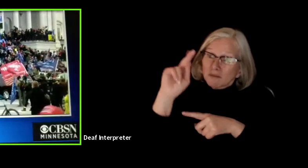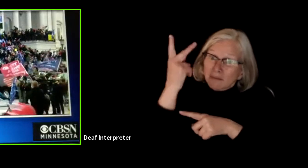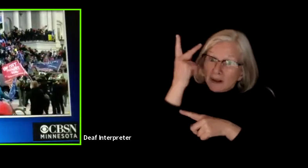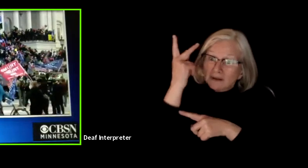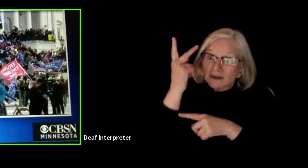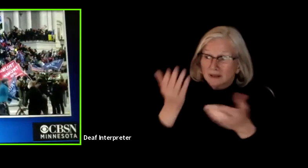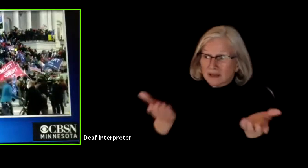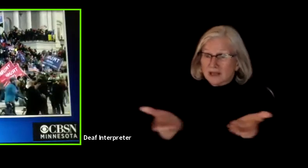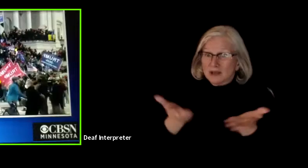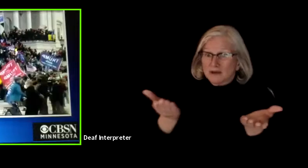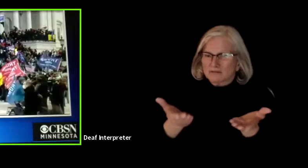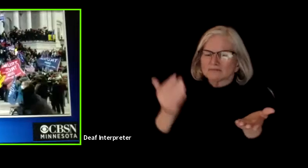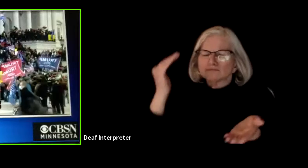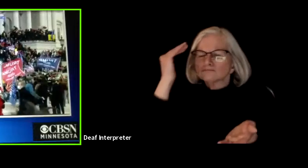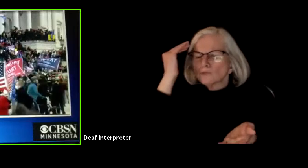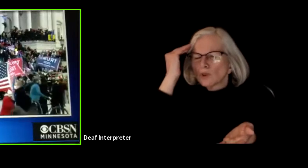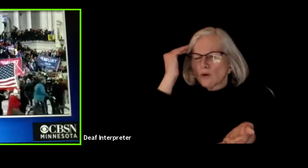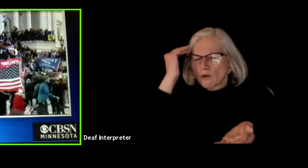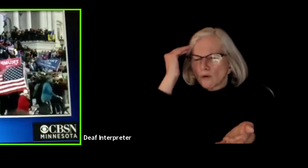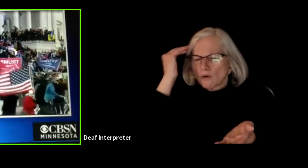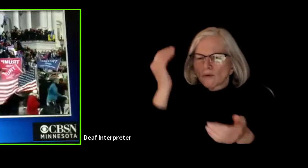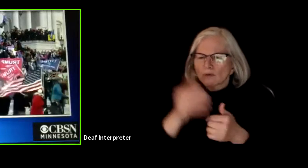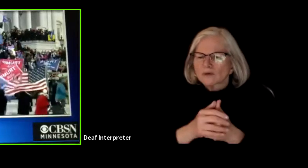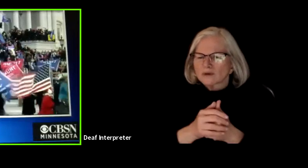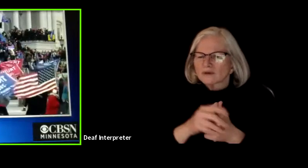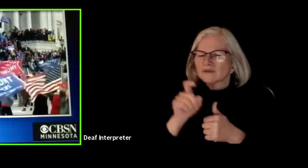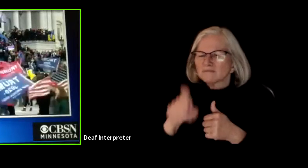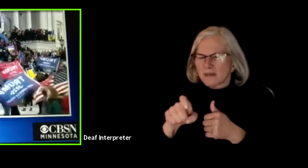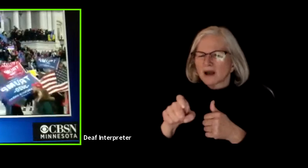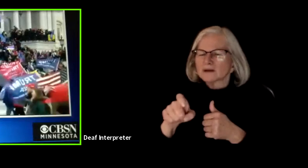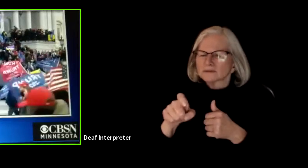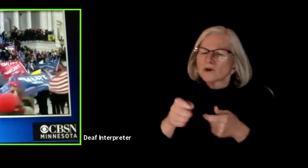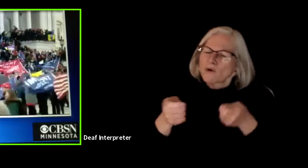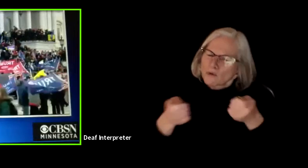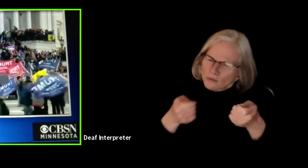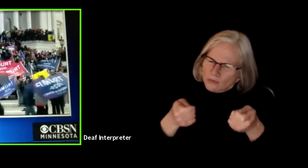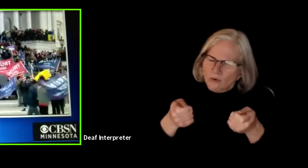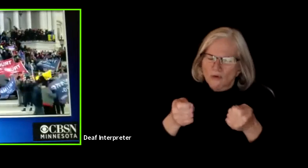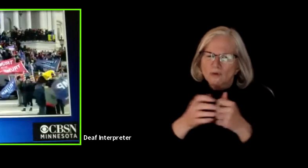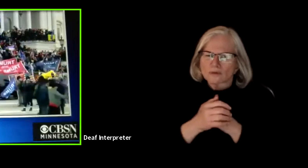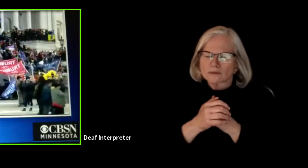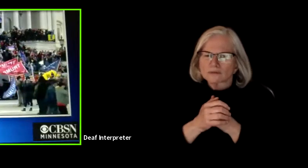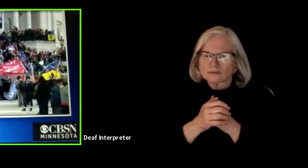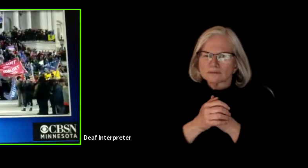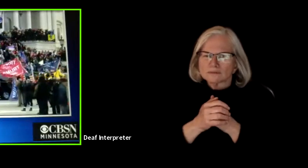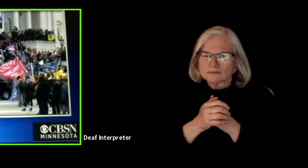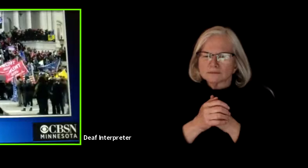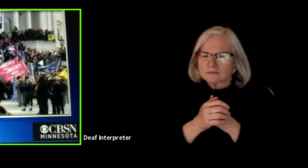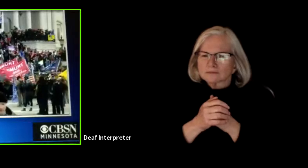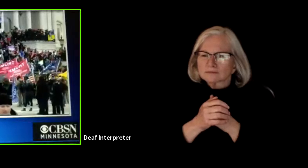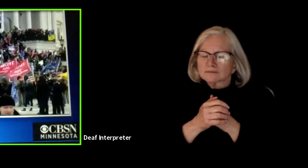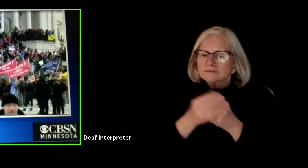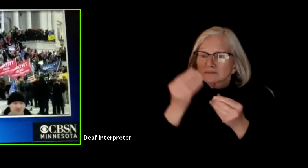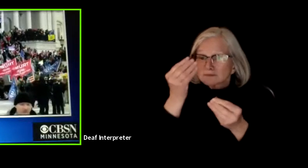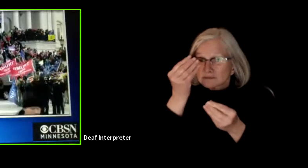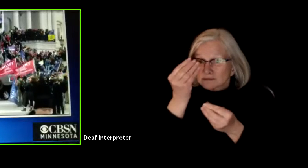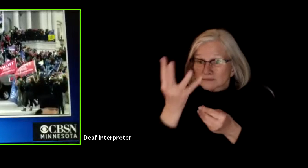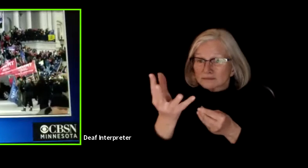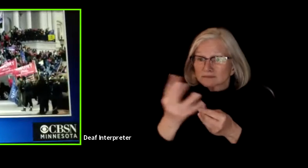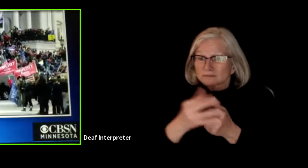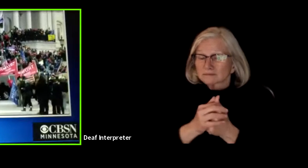SOCIETY THAT WAY AND SO I WANT TO ACKNOWLEDGE THAT EYES ARE ON WHAT'S HAPPENING IN D.C. , BUT ALSO TO ACKNOWLEDGE HERE